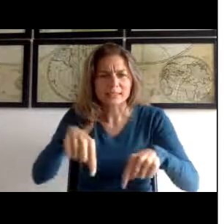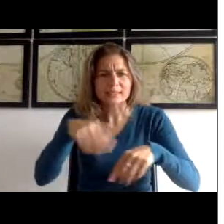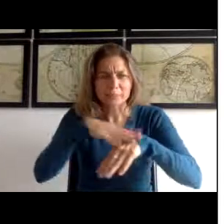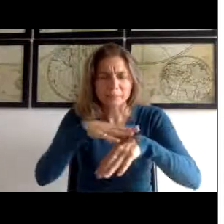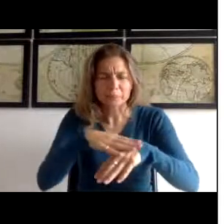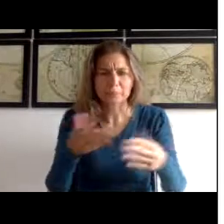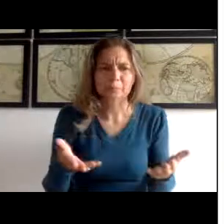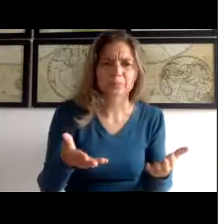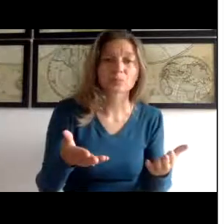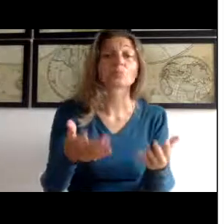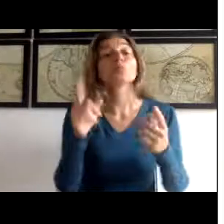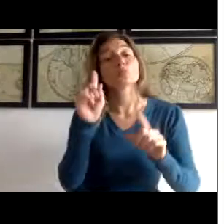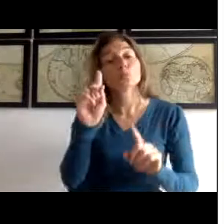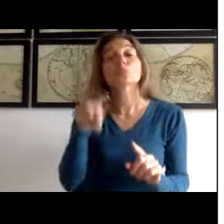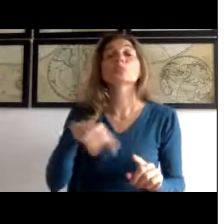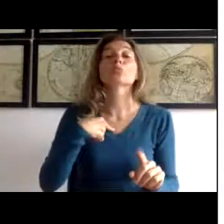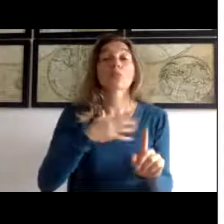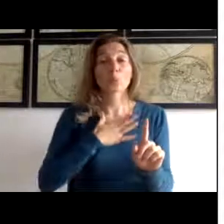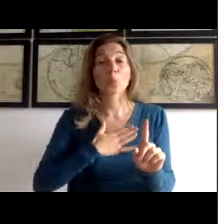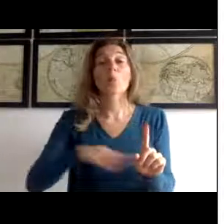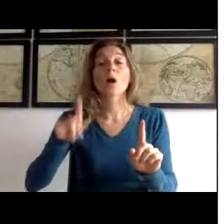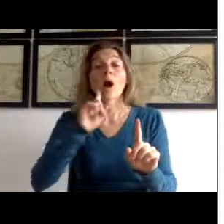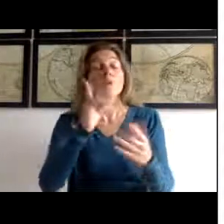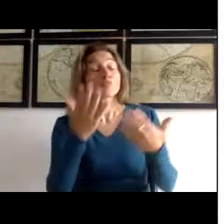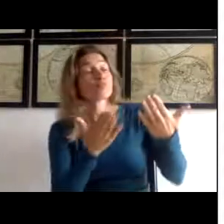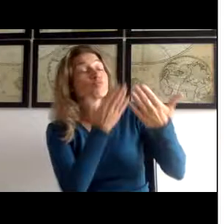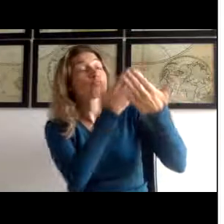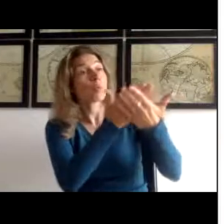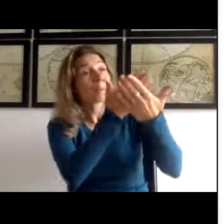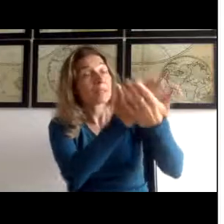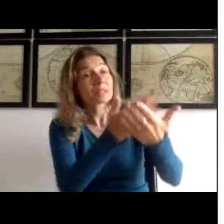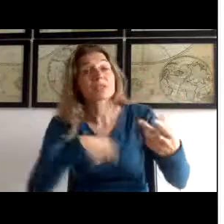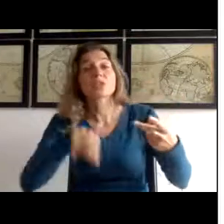It'll give recommendations based on their research and experiences.